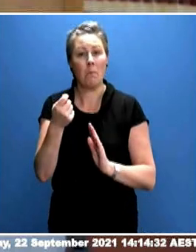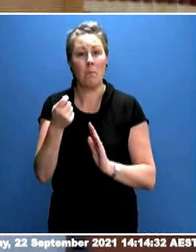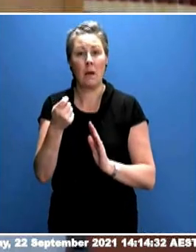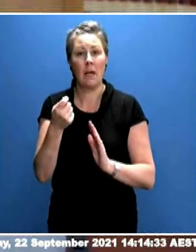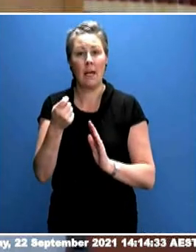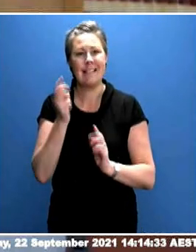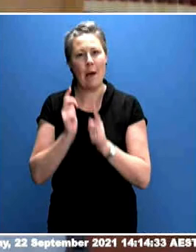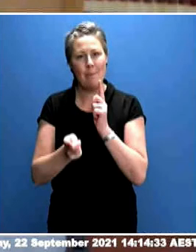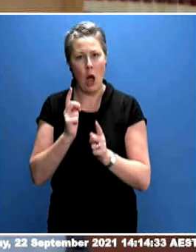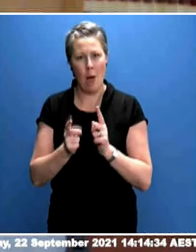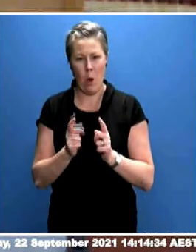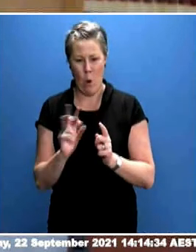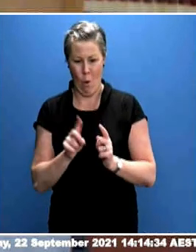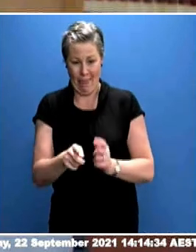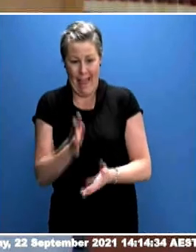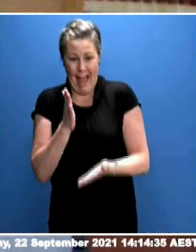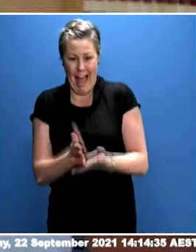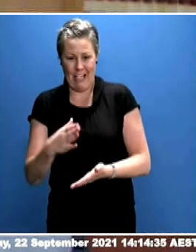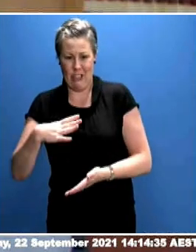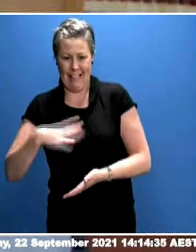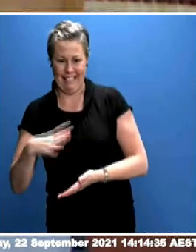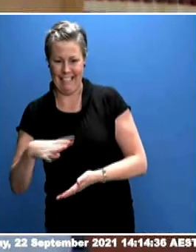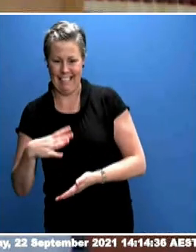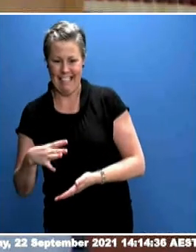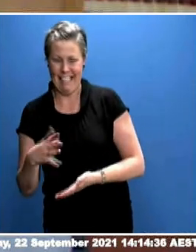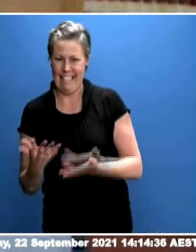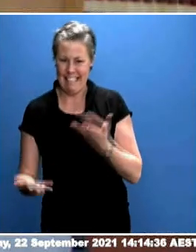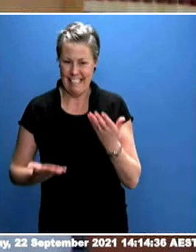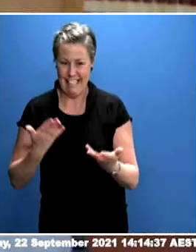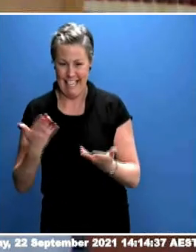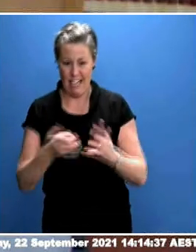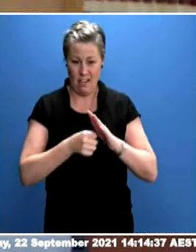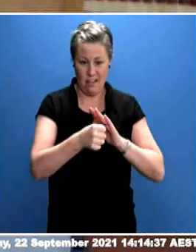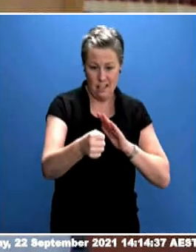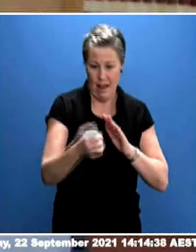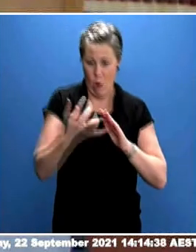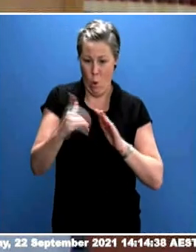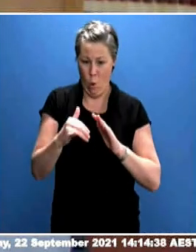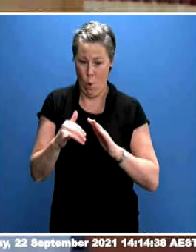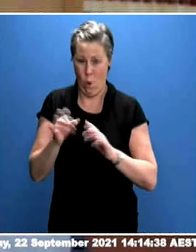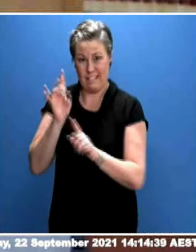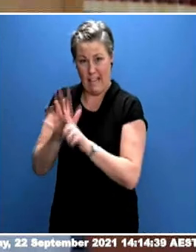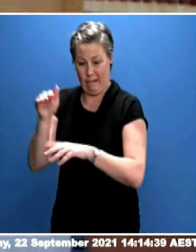be as clear as we're able to retain around the immediacy of that significant risk.